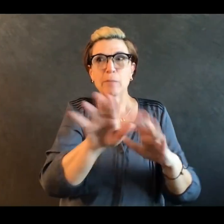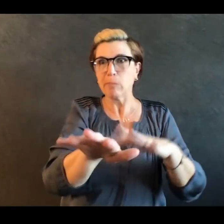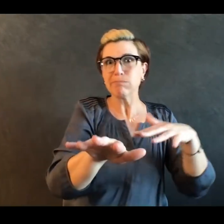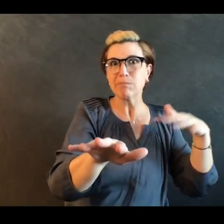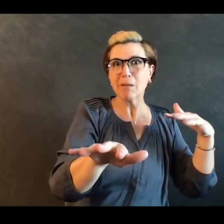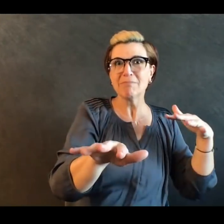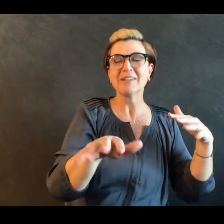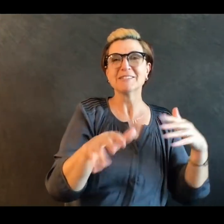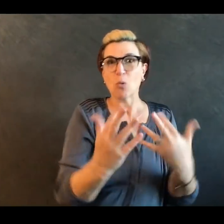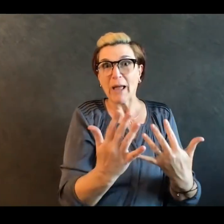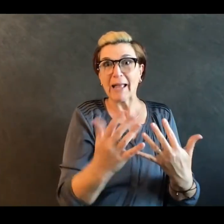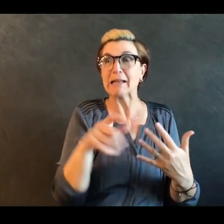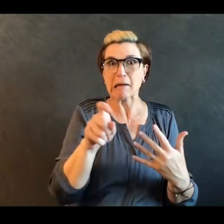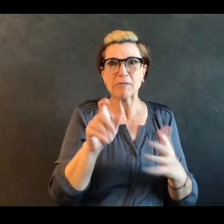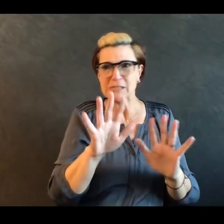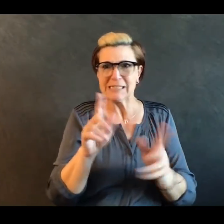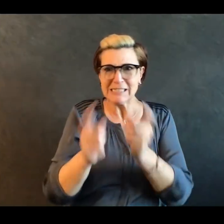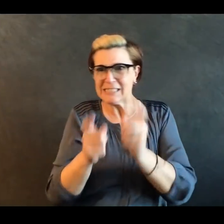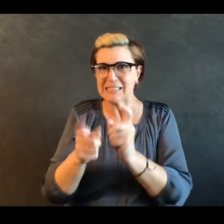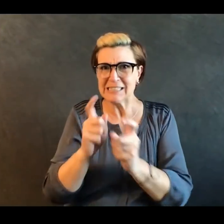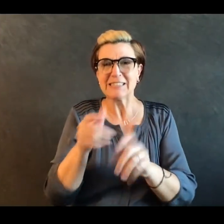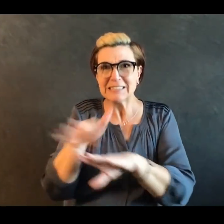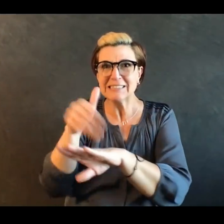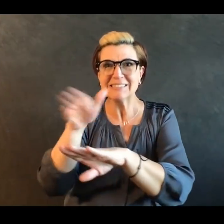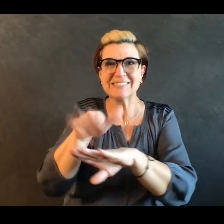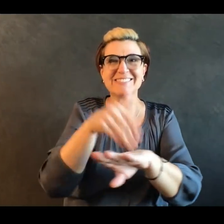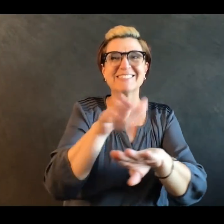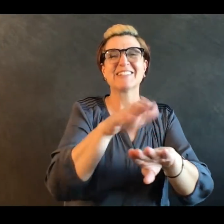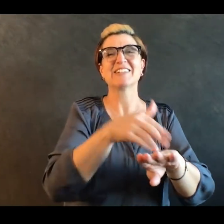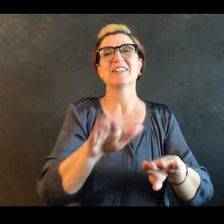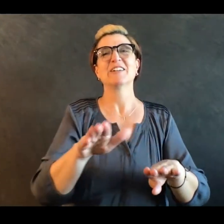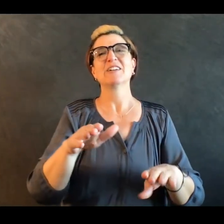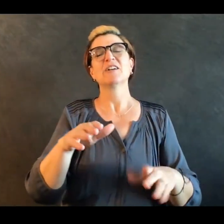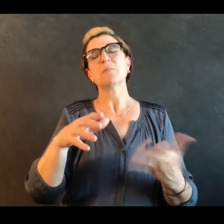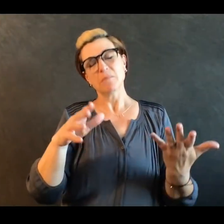through all this our food supply chain has proven to be very resilient just